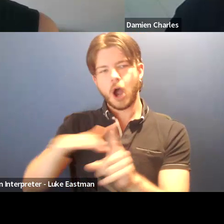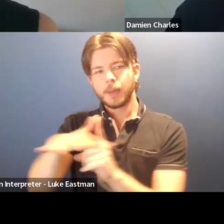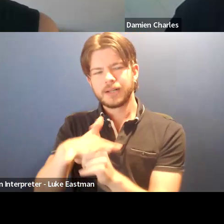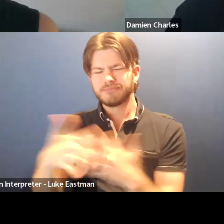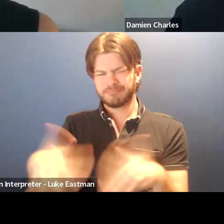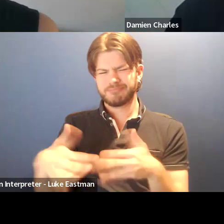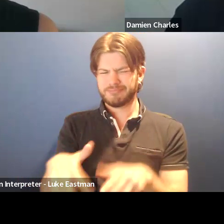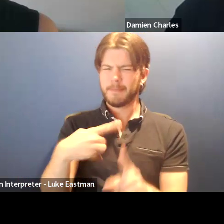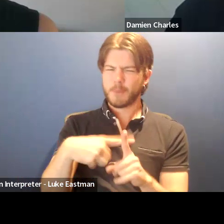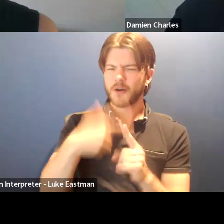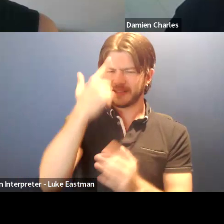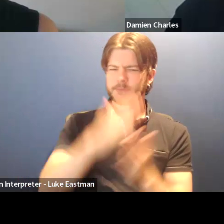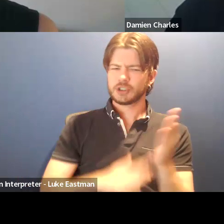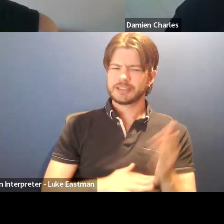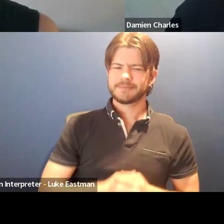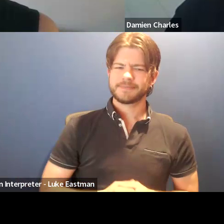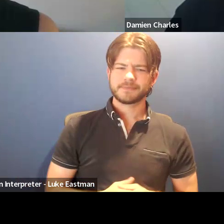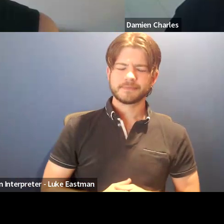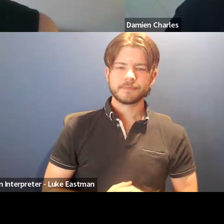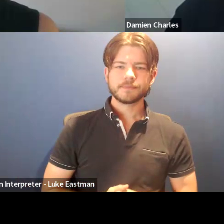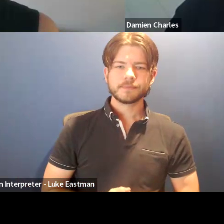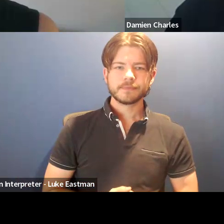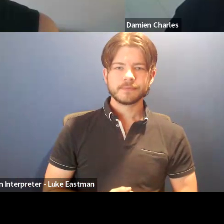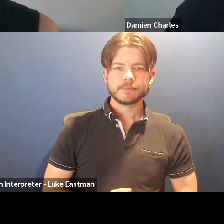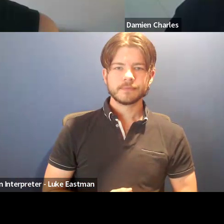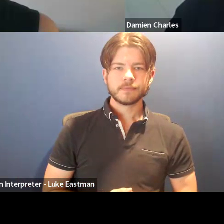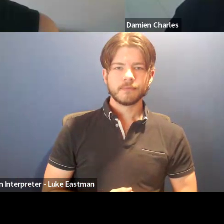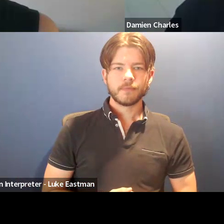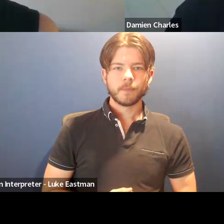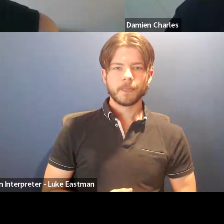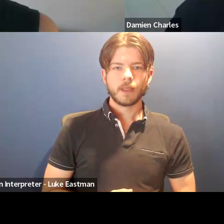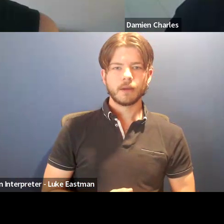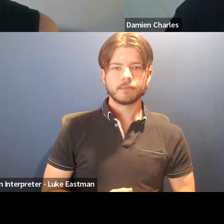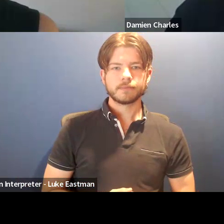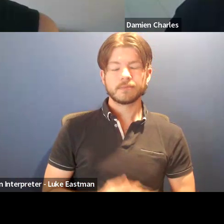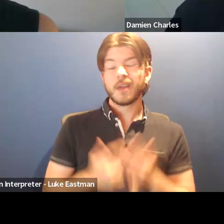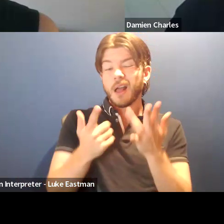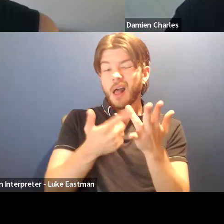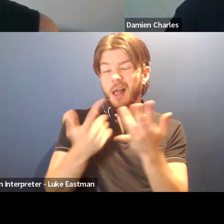for me. The